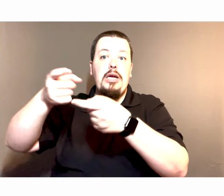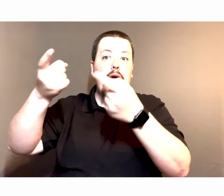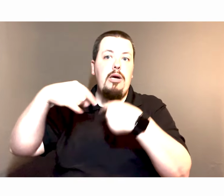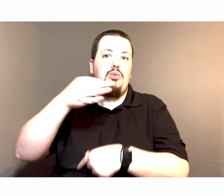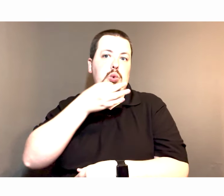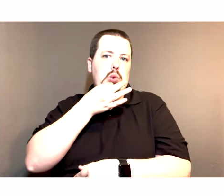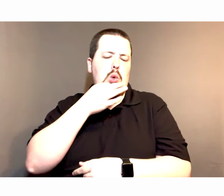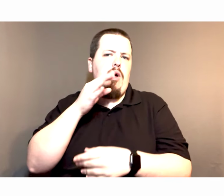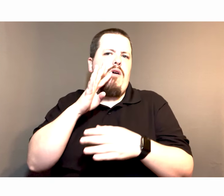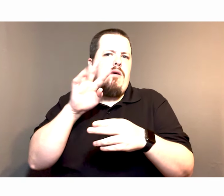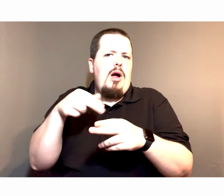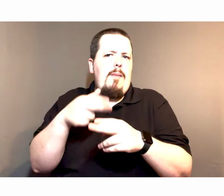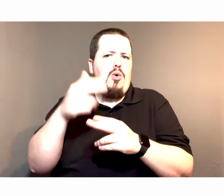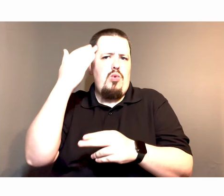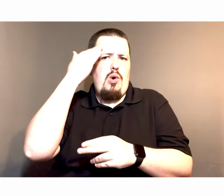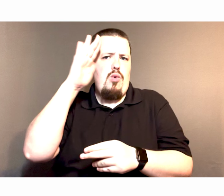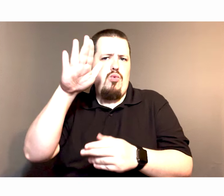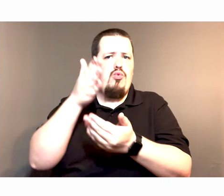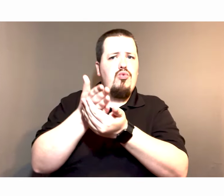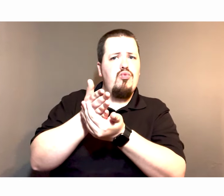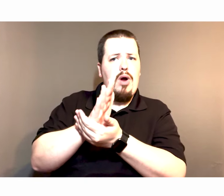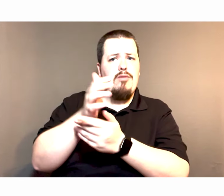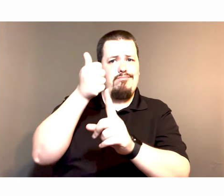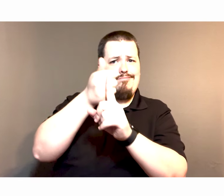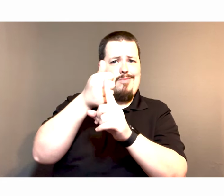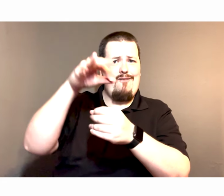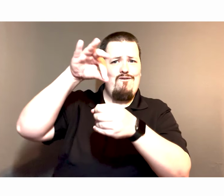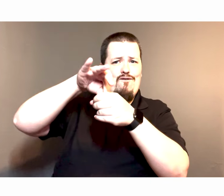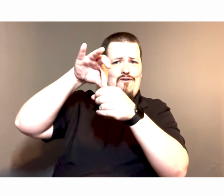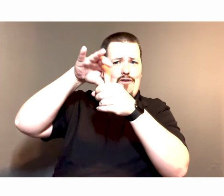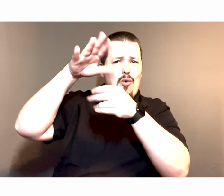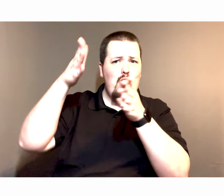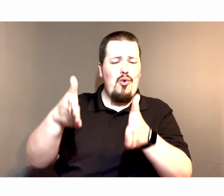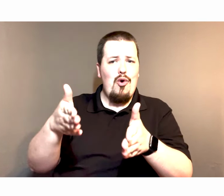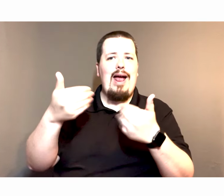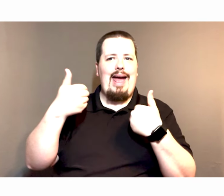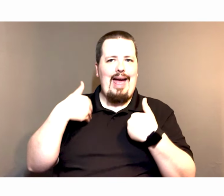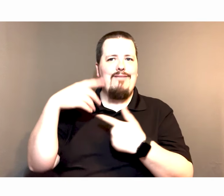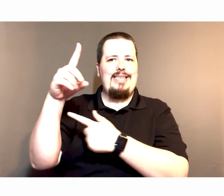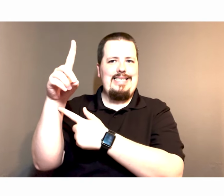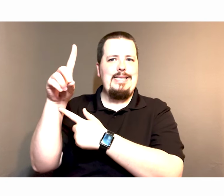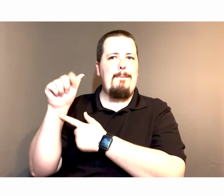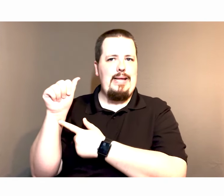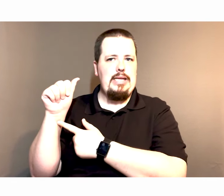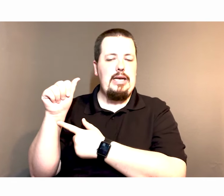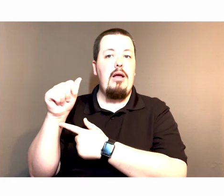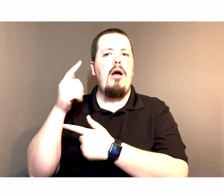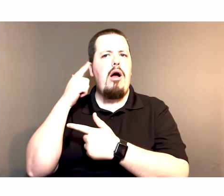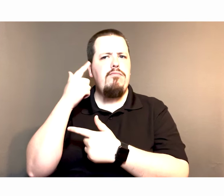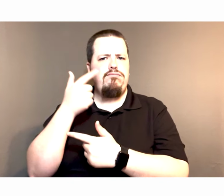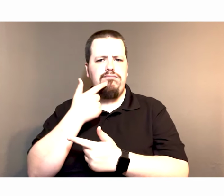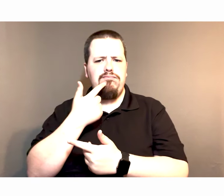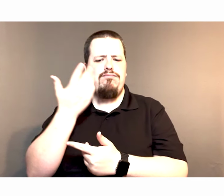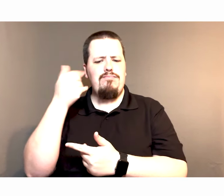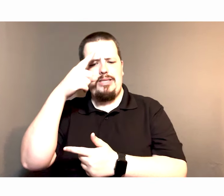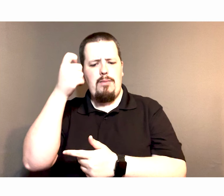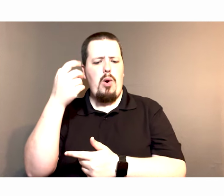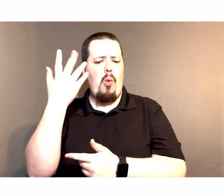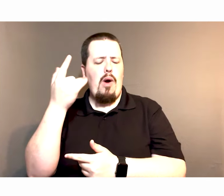the importance of knowing your voting rights as a voter with a disability. Earlier this summer I made the case for why I think voting with a disability is so very